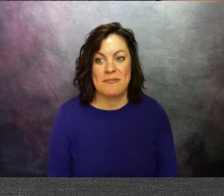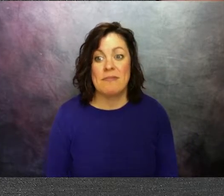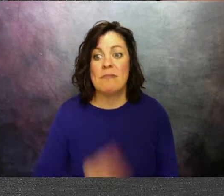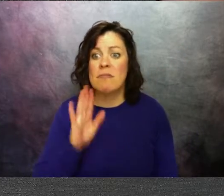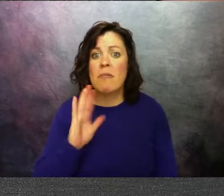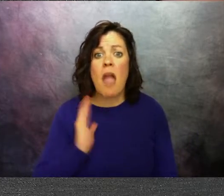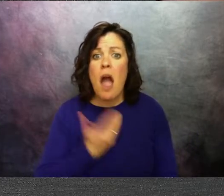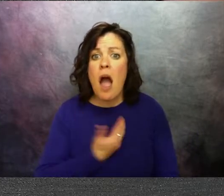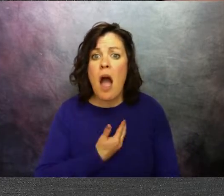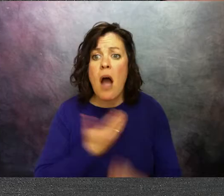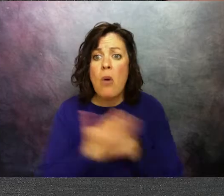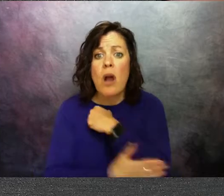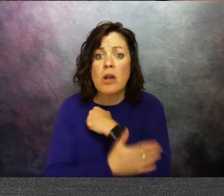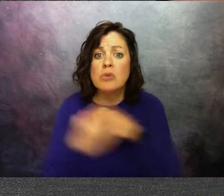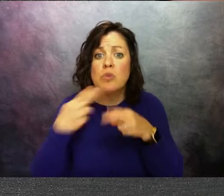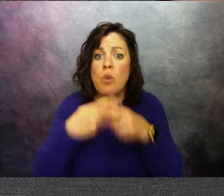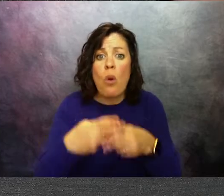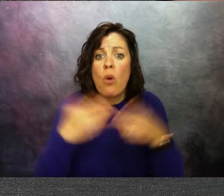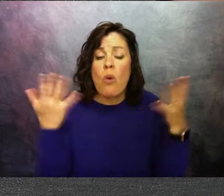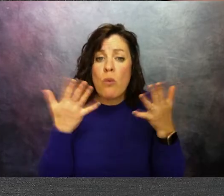Our country is the United States.